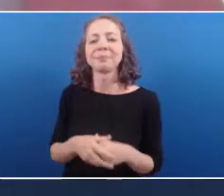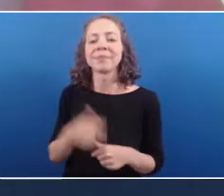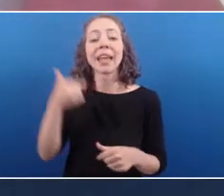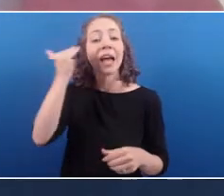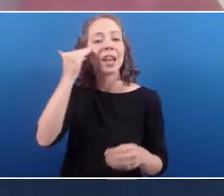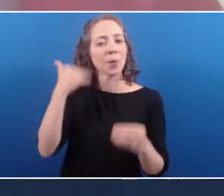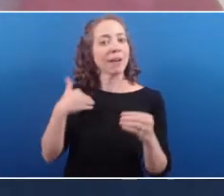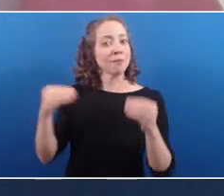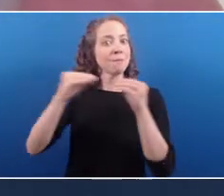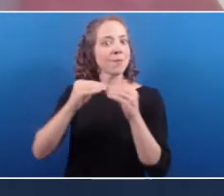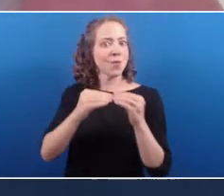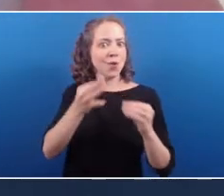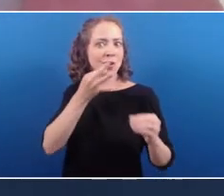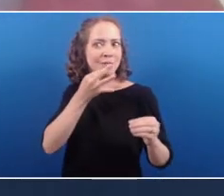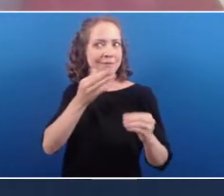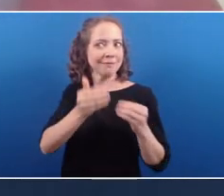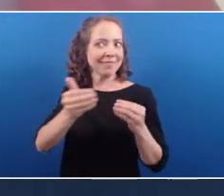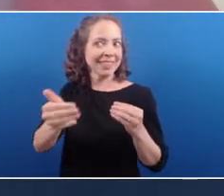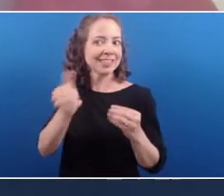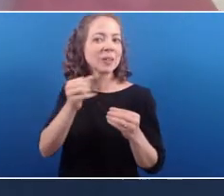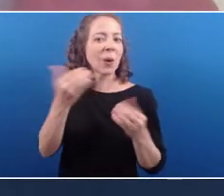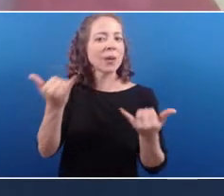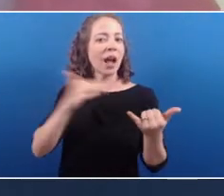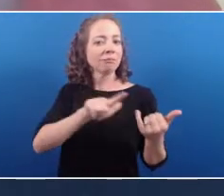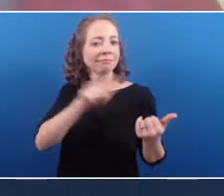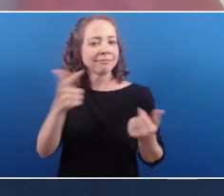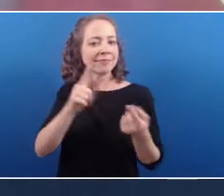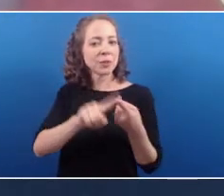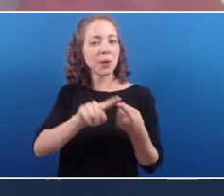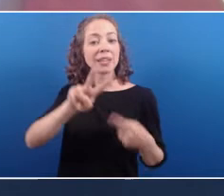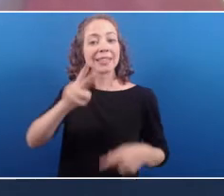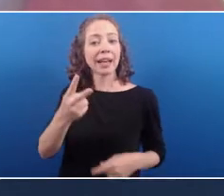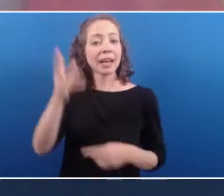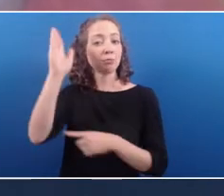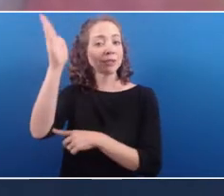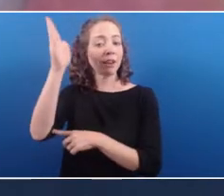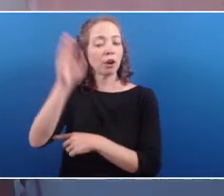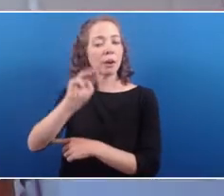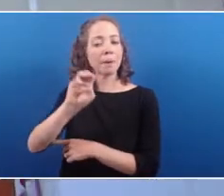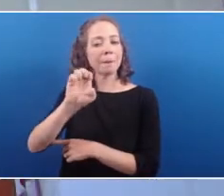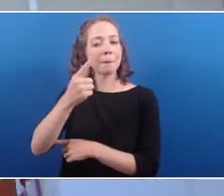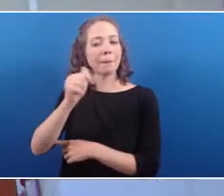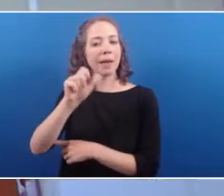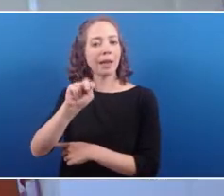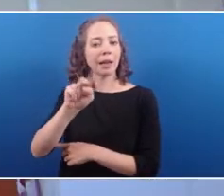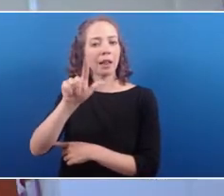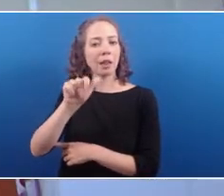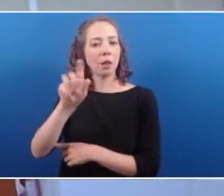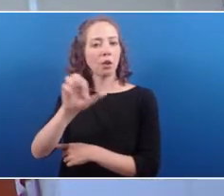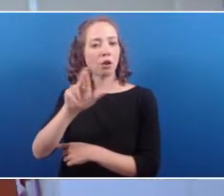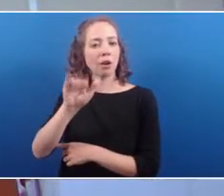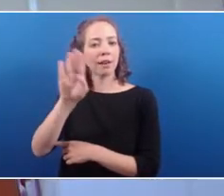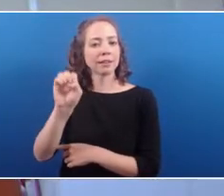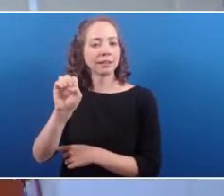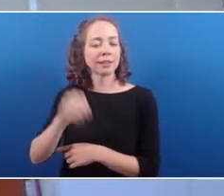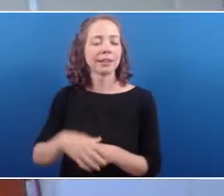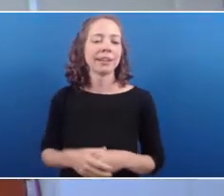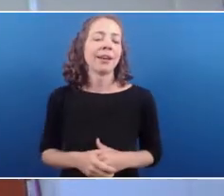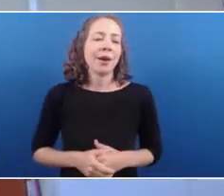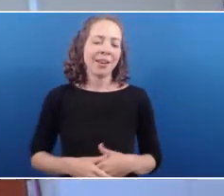So, let’s turn it over to our second presenter, Megan Lawrence. Thanks so much, Crystal and Sean.